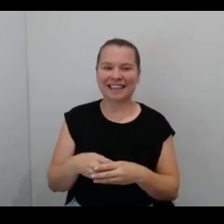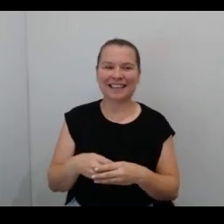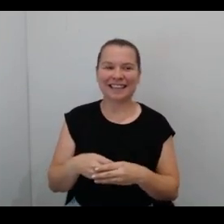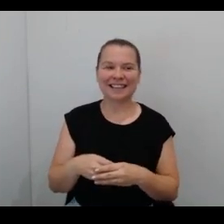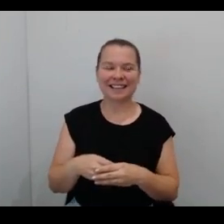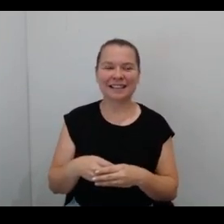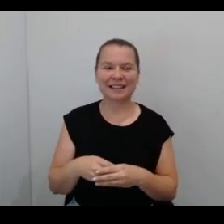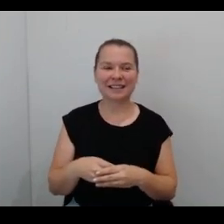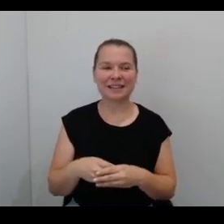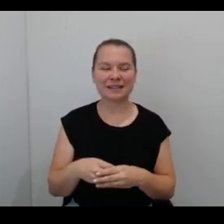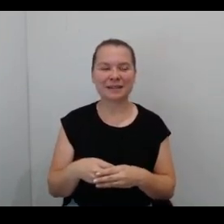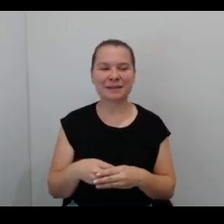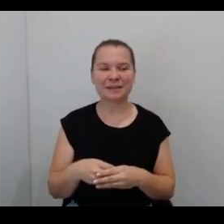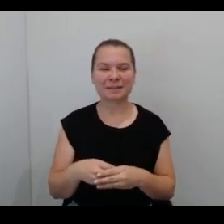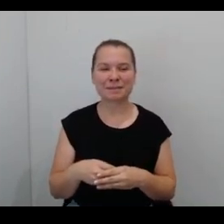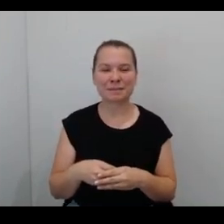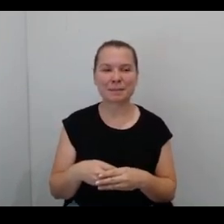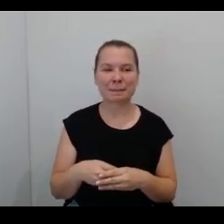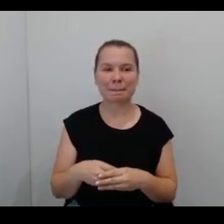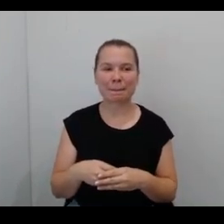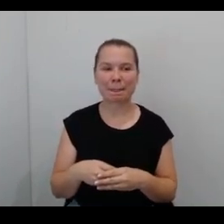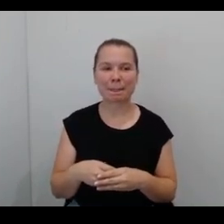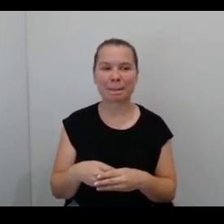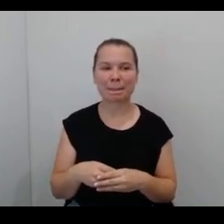Did you want to jump into that, Paul?